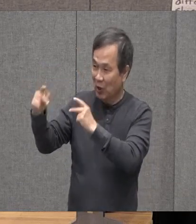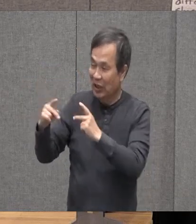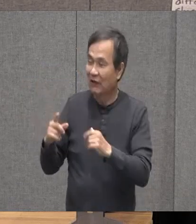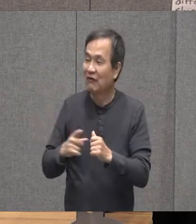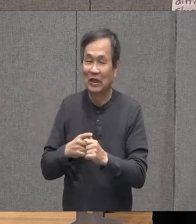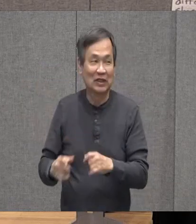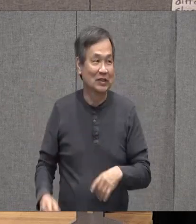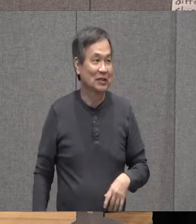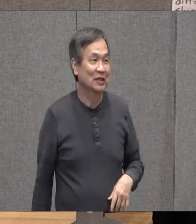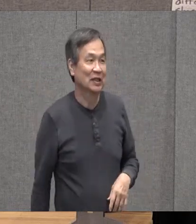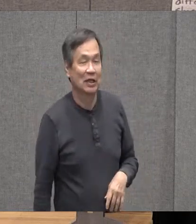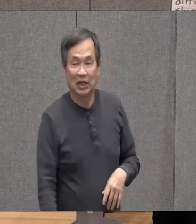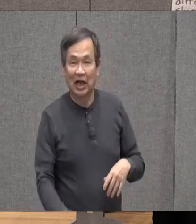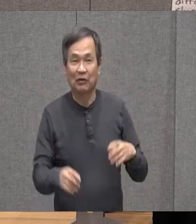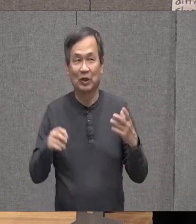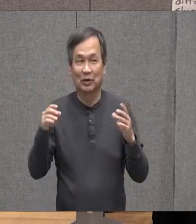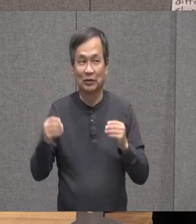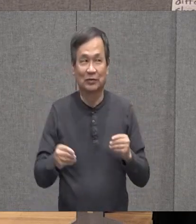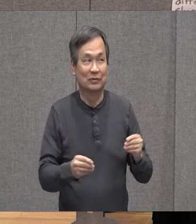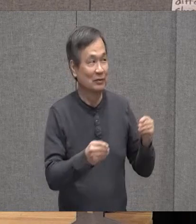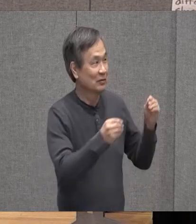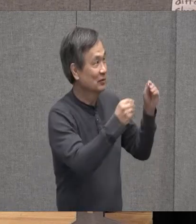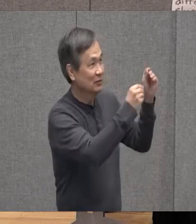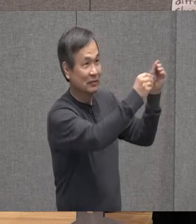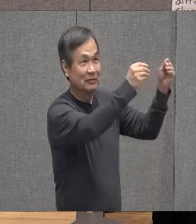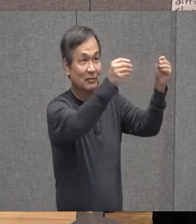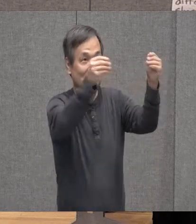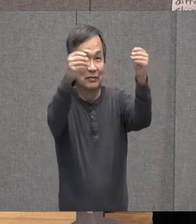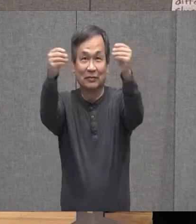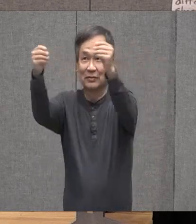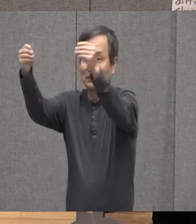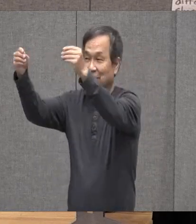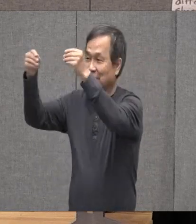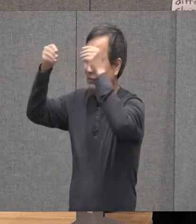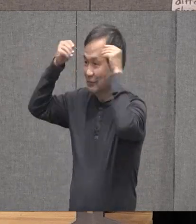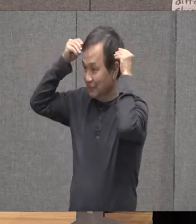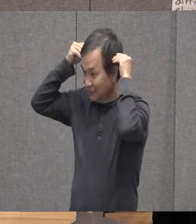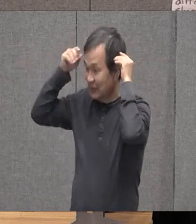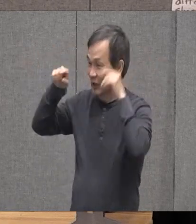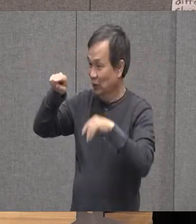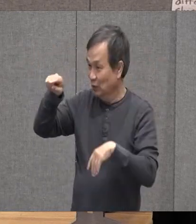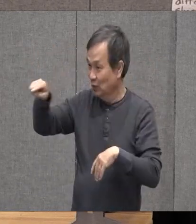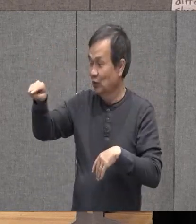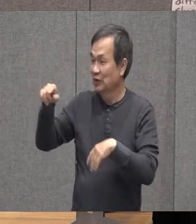I'm gonna show you guys and then I'm gonna turn to Ms. Karnas so she can describe it to me, okay?